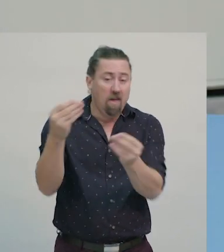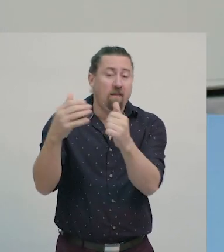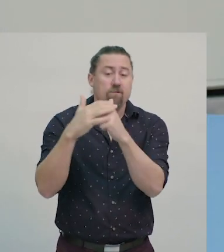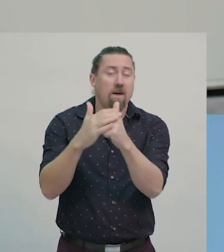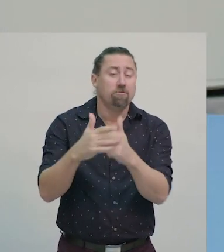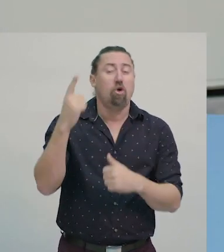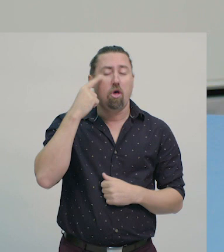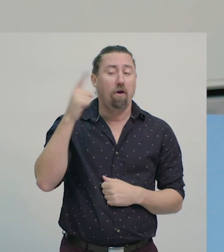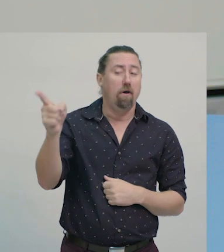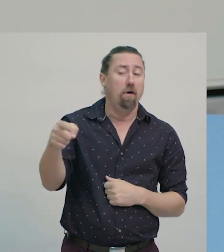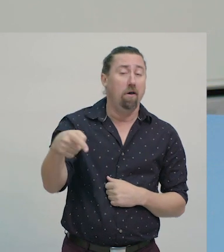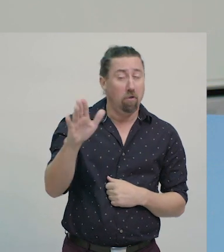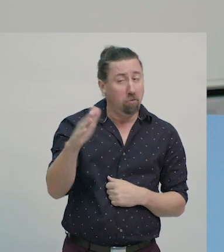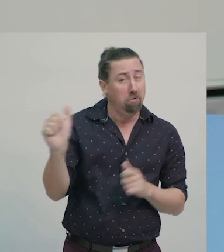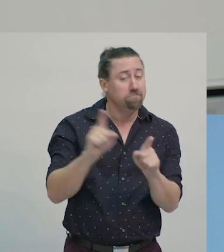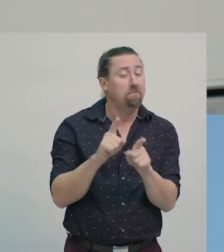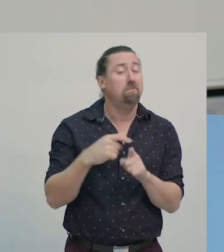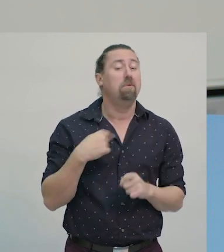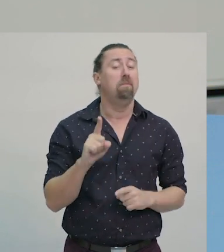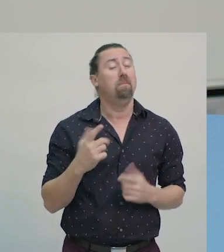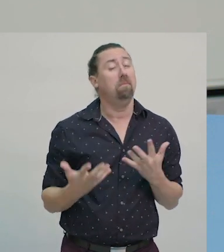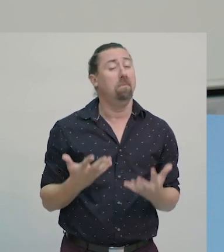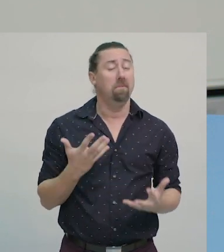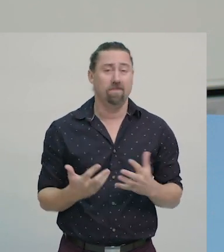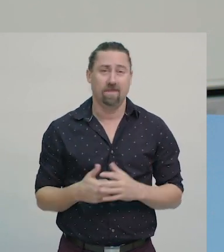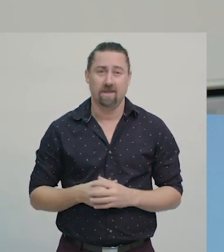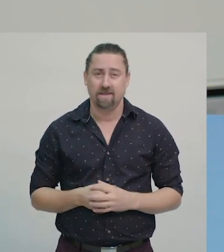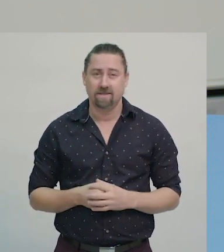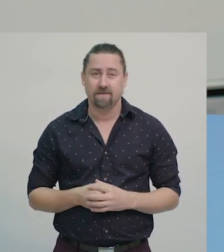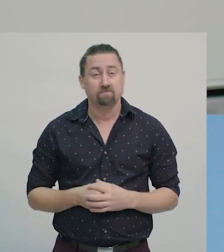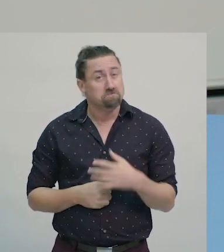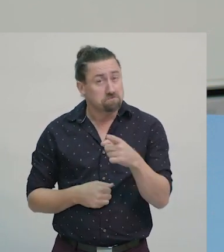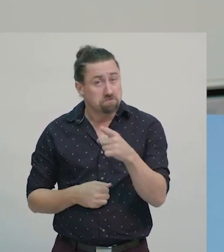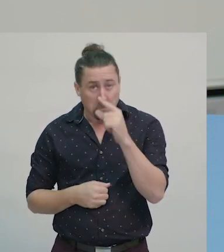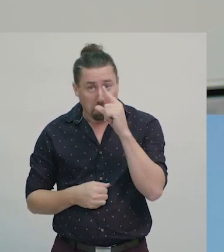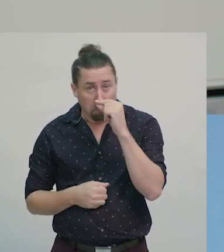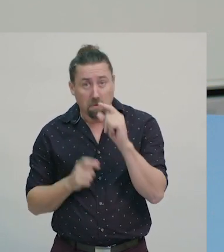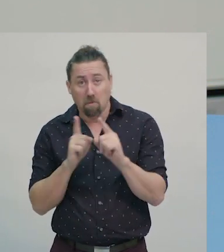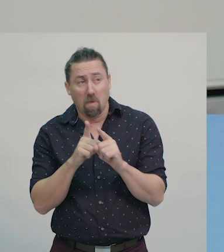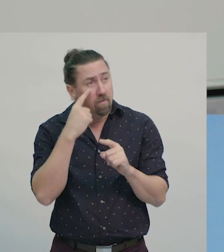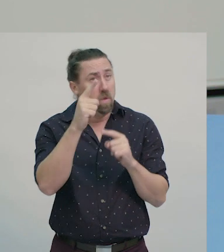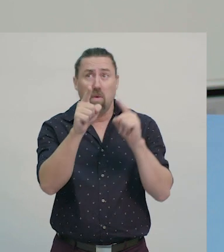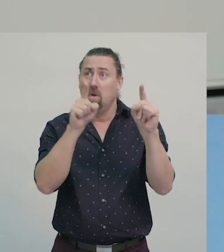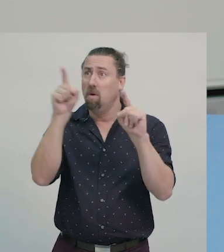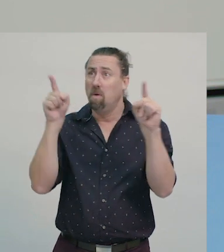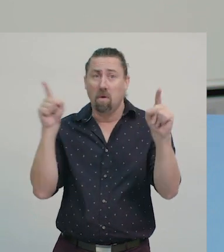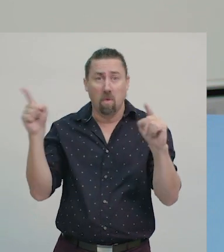to try and see if they are as good as you are at geometry. Another thing you can do is, look for geometry around us.